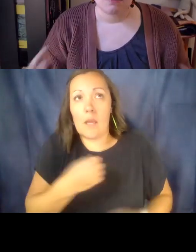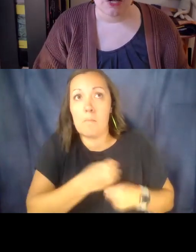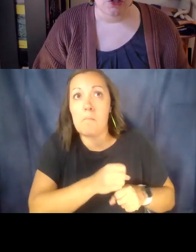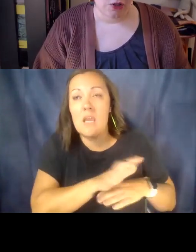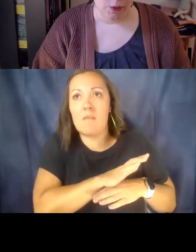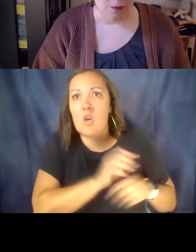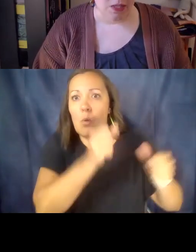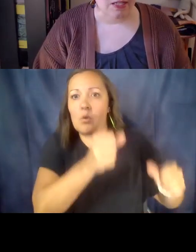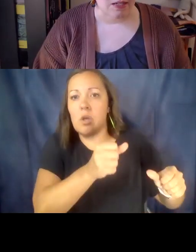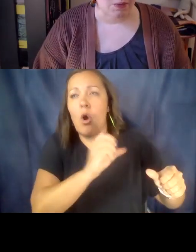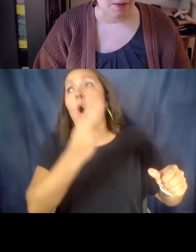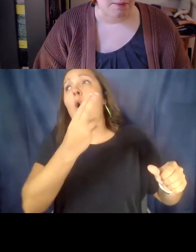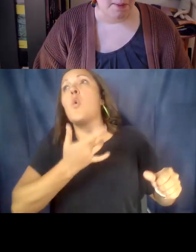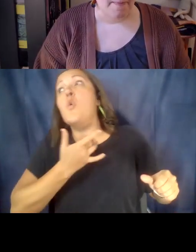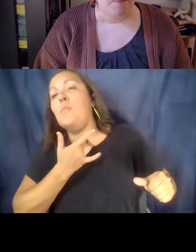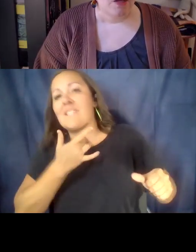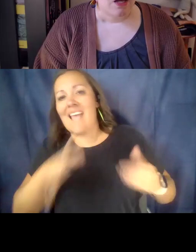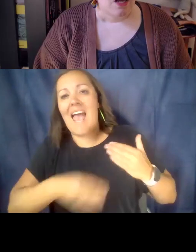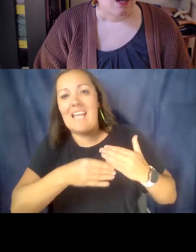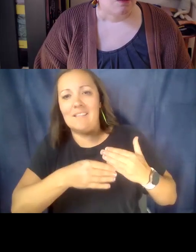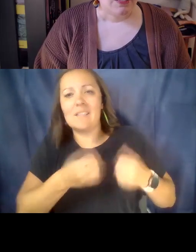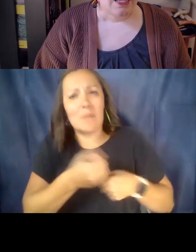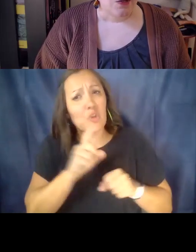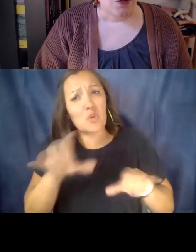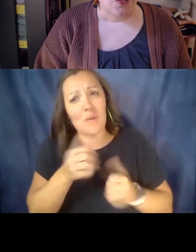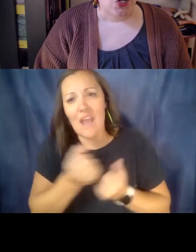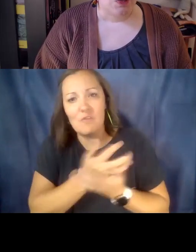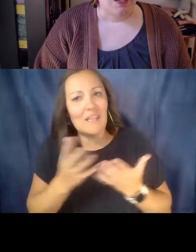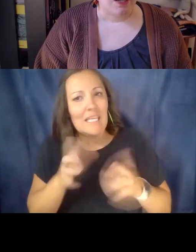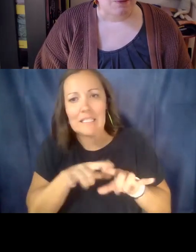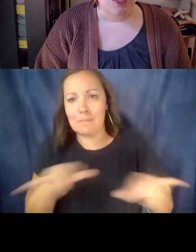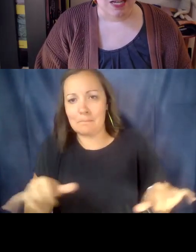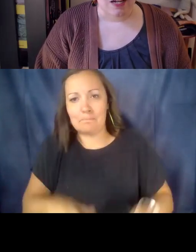make sure you are doing those things at the same time. Letting users determine caption settings